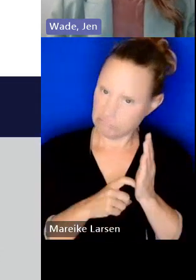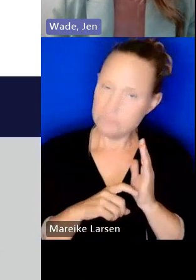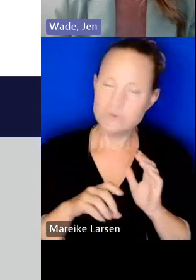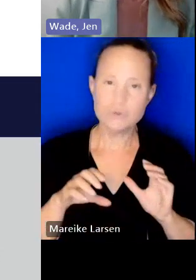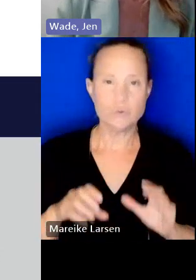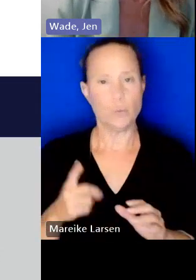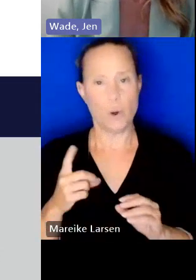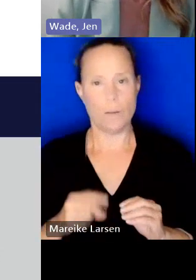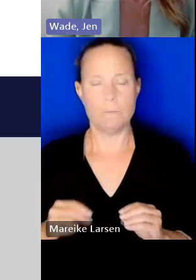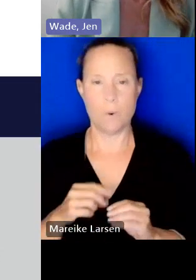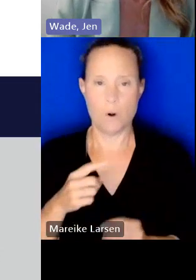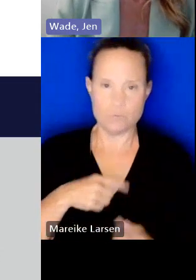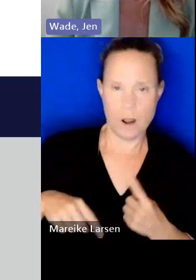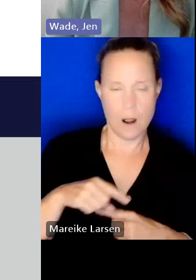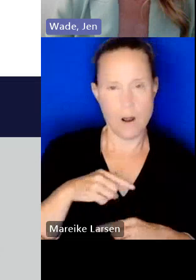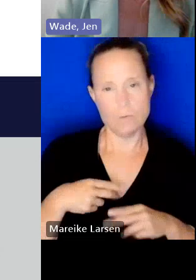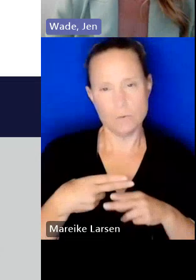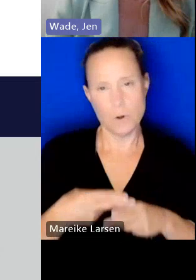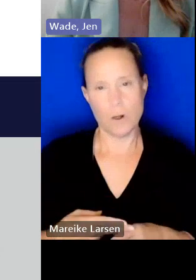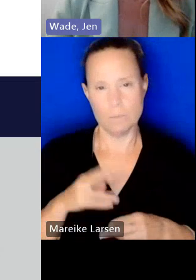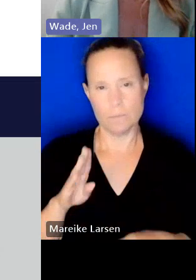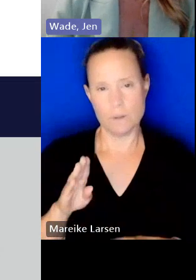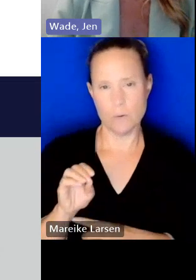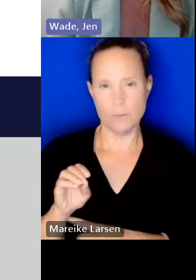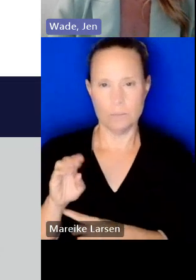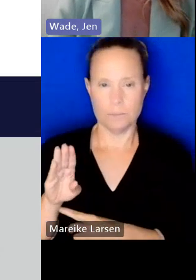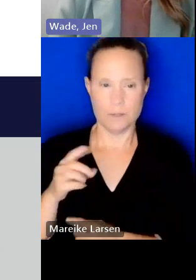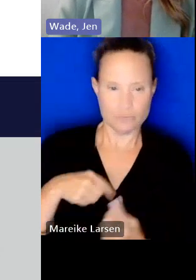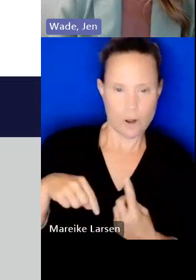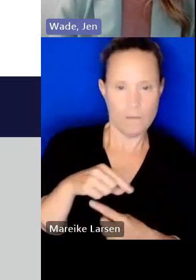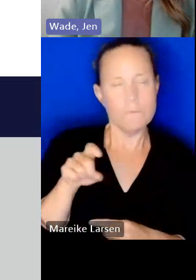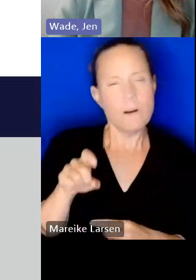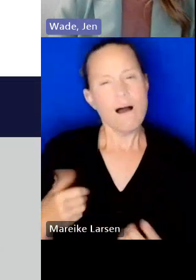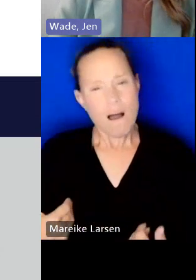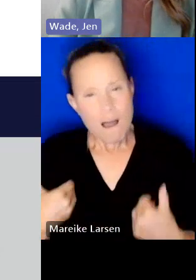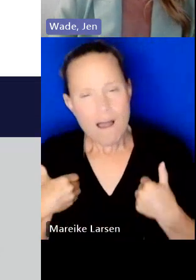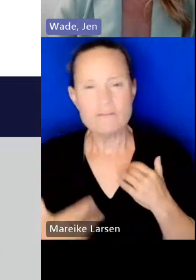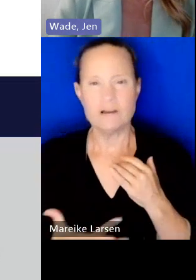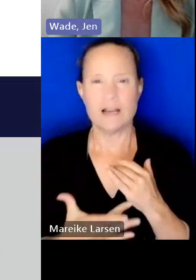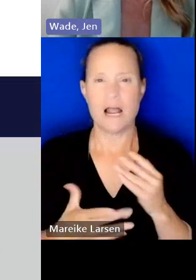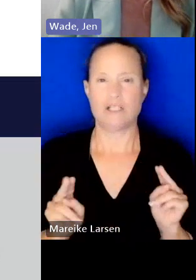additional round called the benefit of the bargain round. It must have a technology neutral approach.